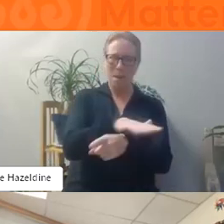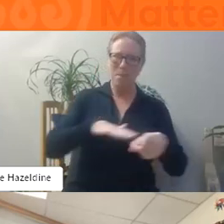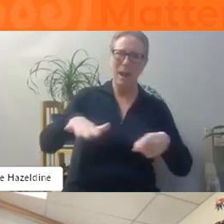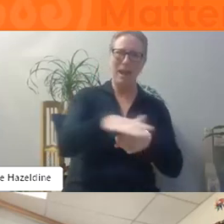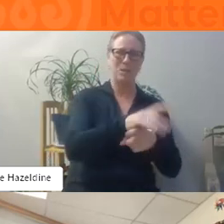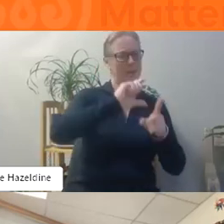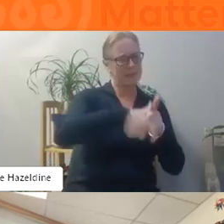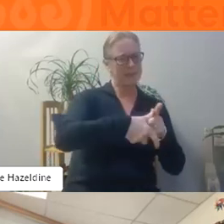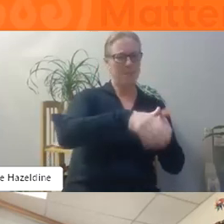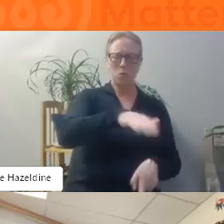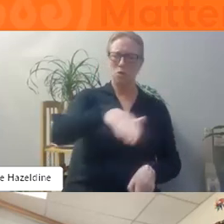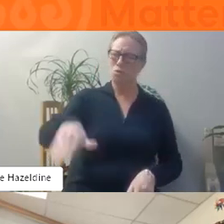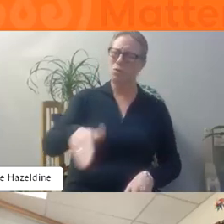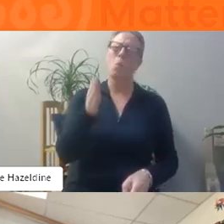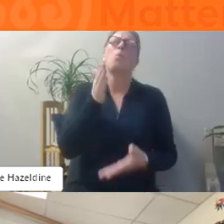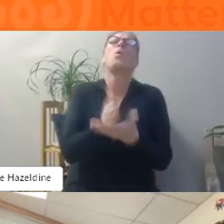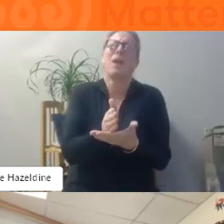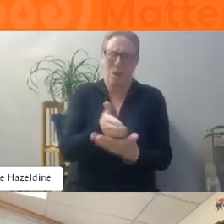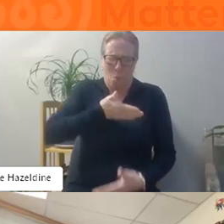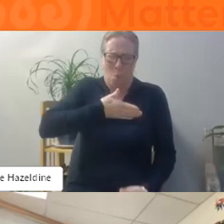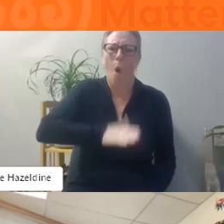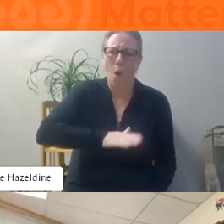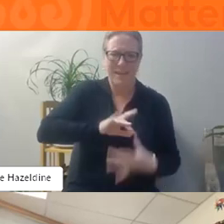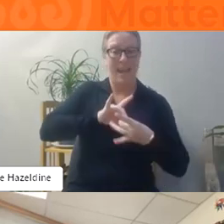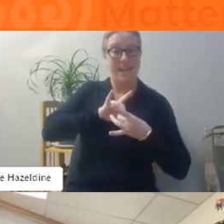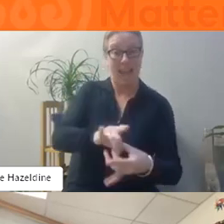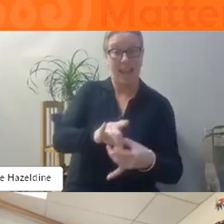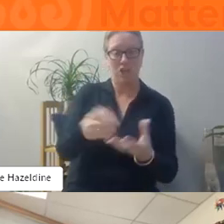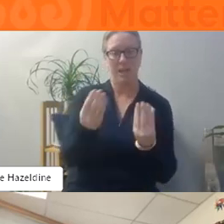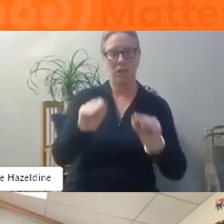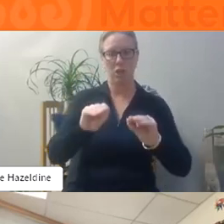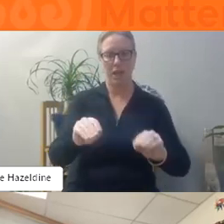truly want to be and engage in. For example, when it comes to school